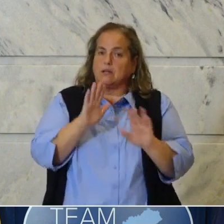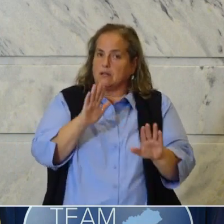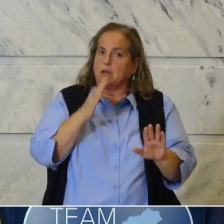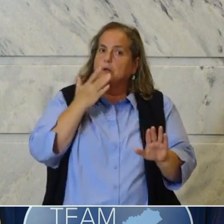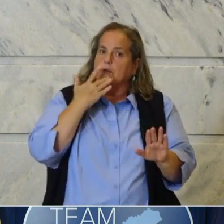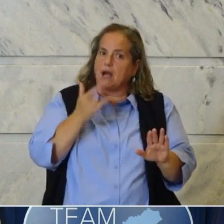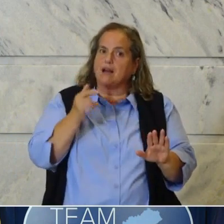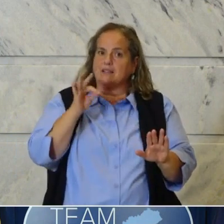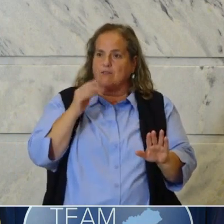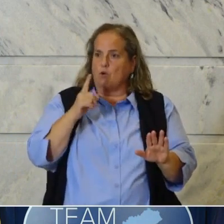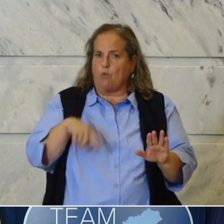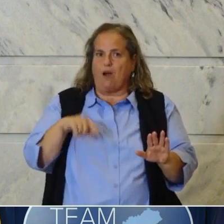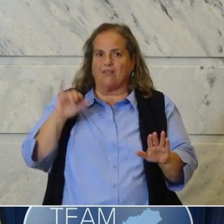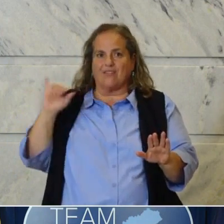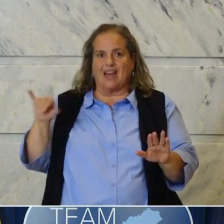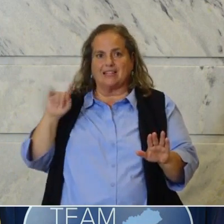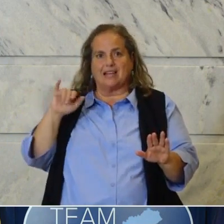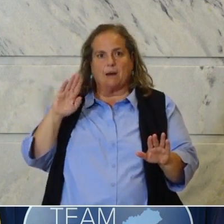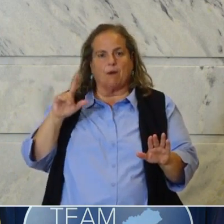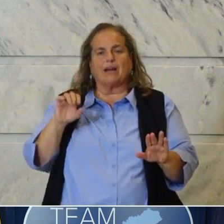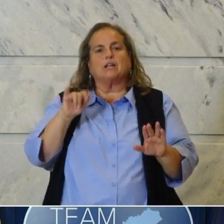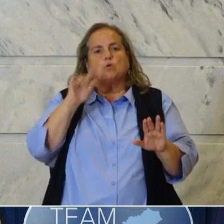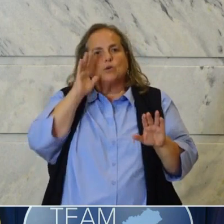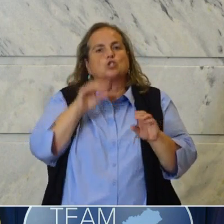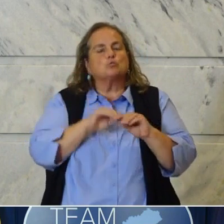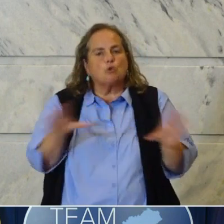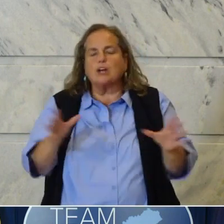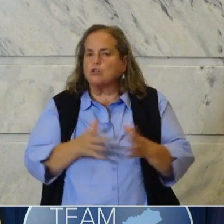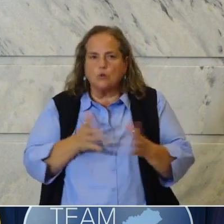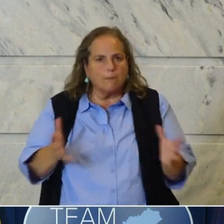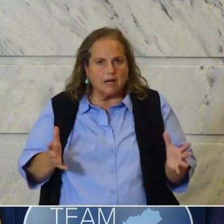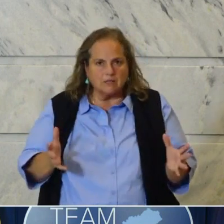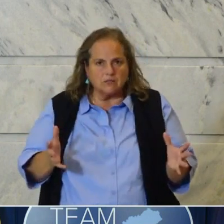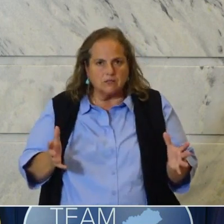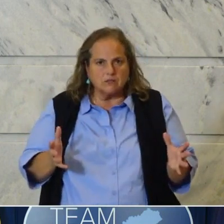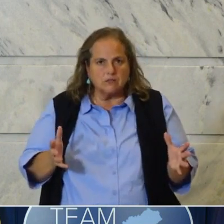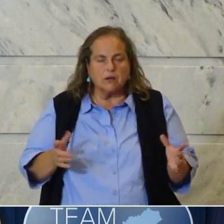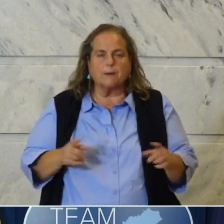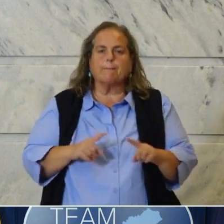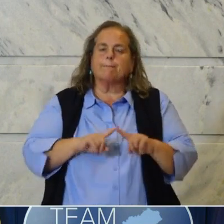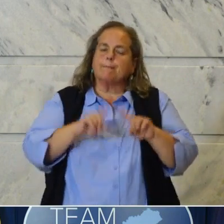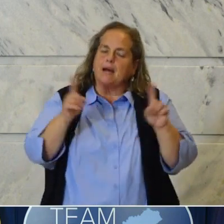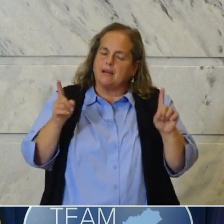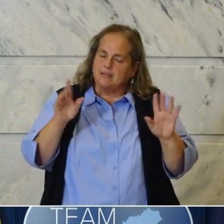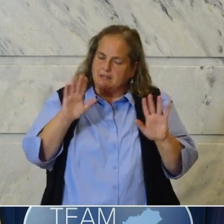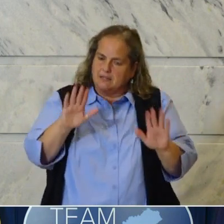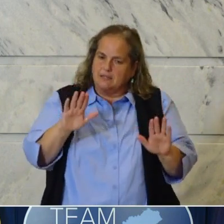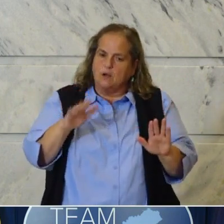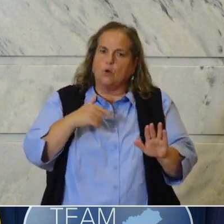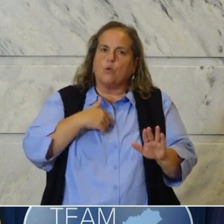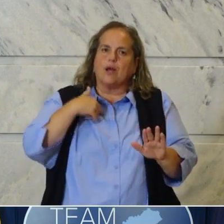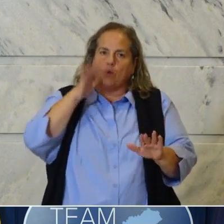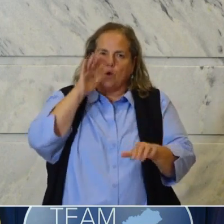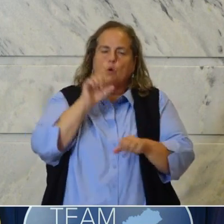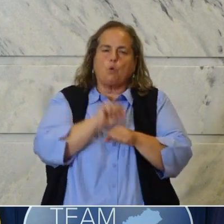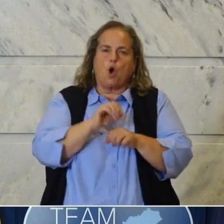table like this, or turn like this. It spreads too much, but we're gonna work on a metric will work with Katie E. And we'll try. And